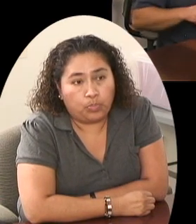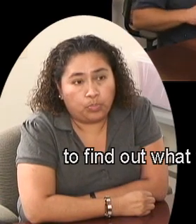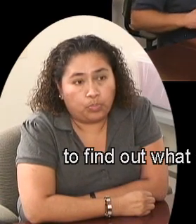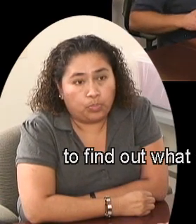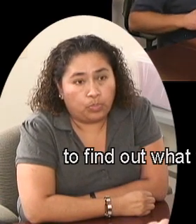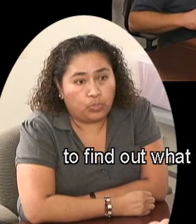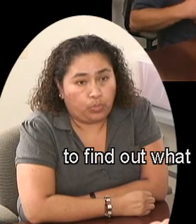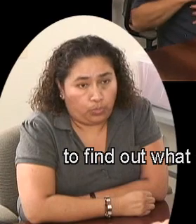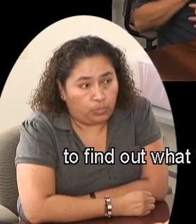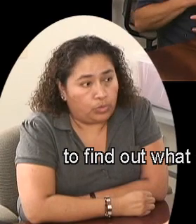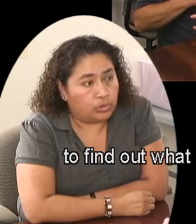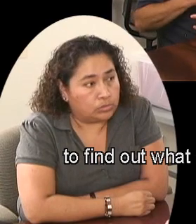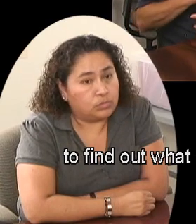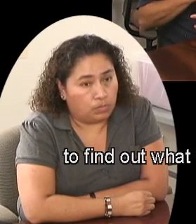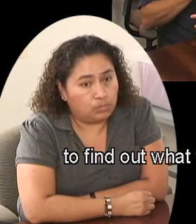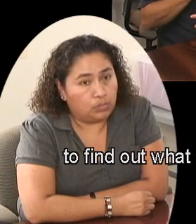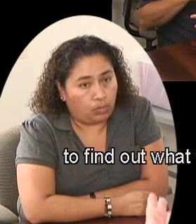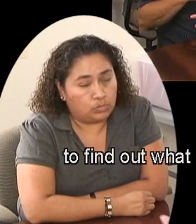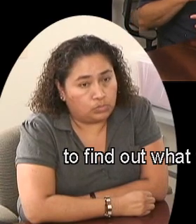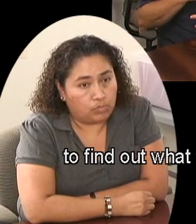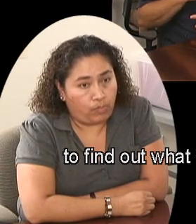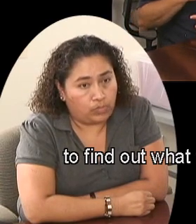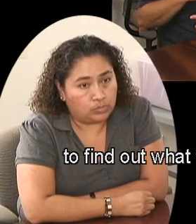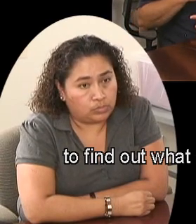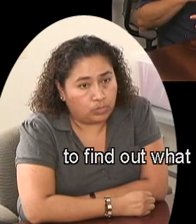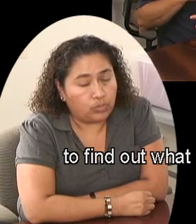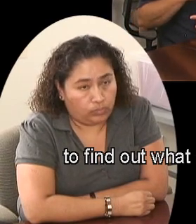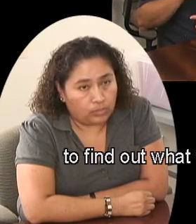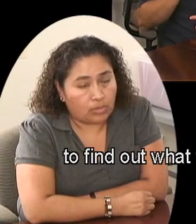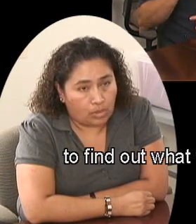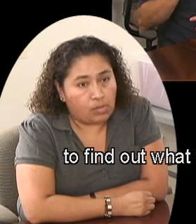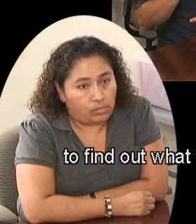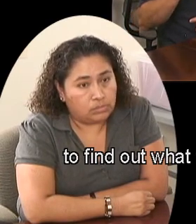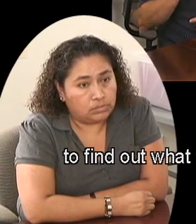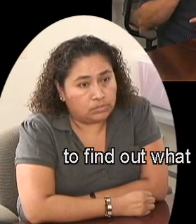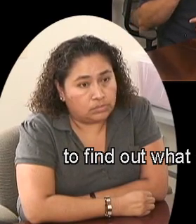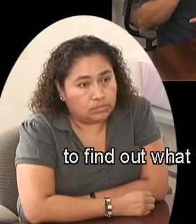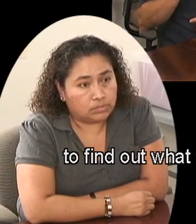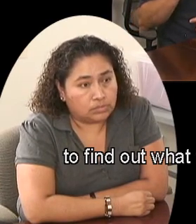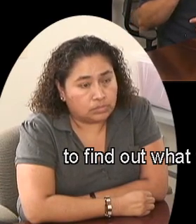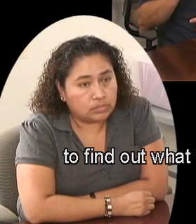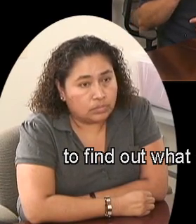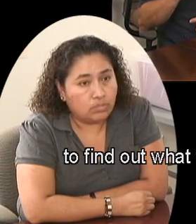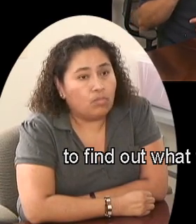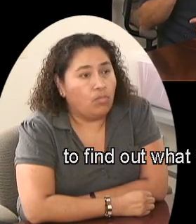to find out what things you like in a job, okay?